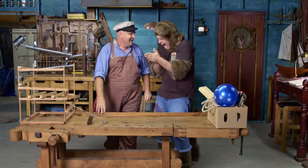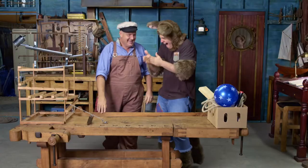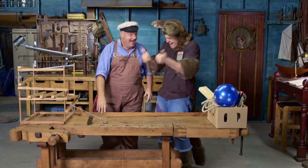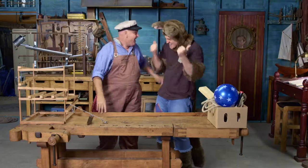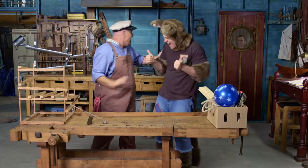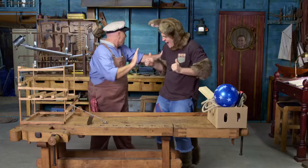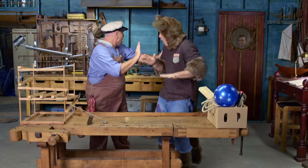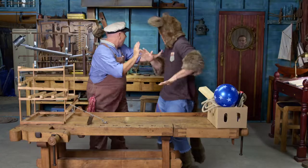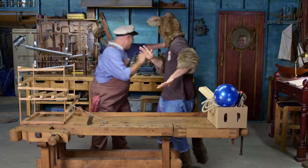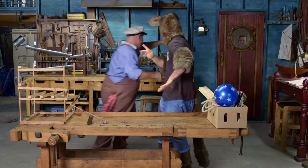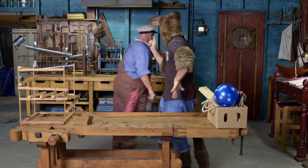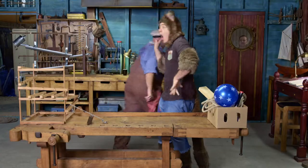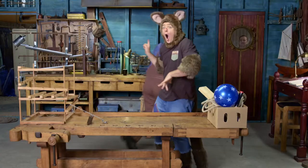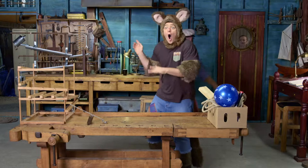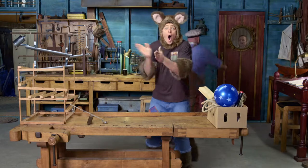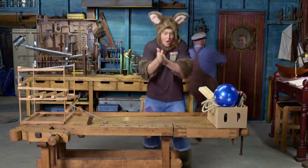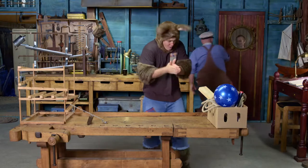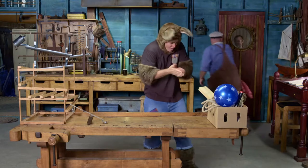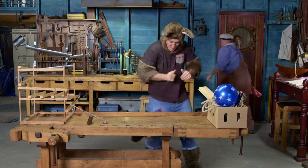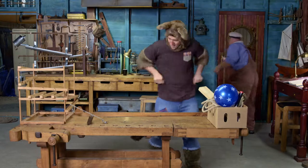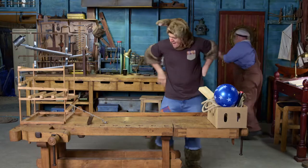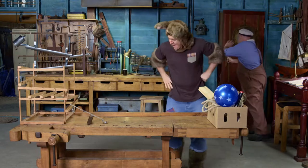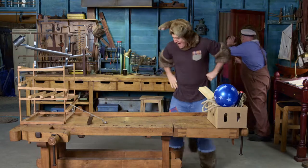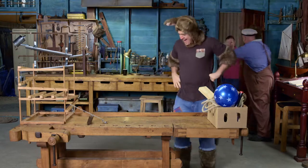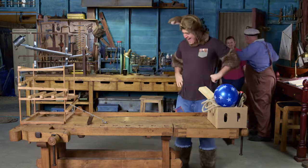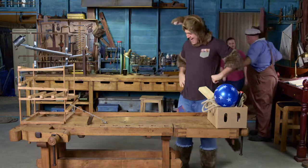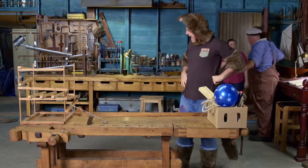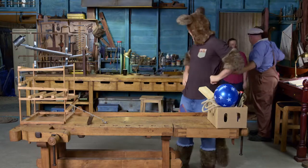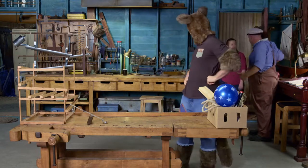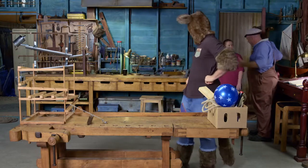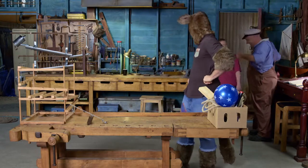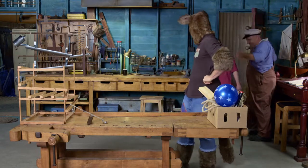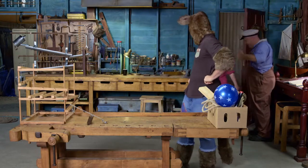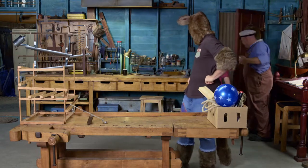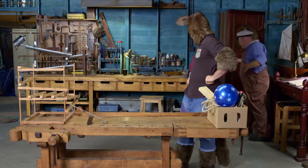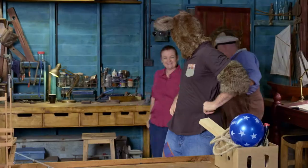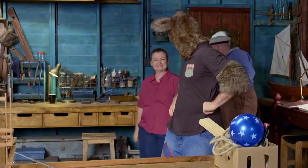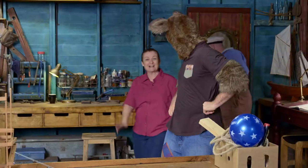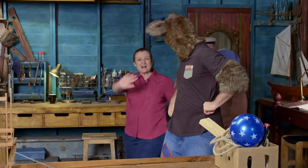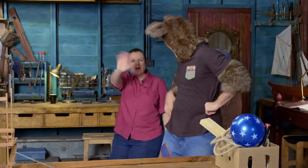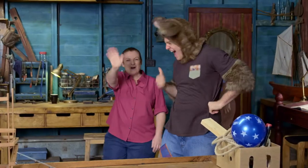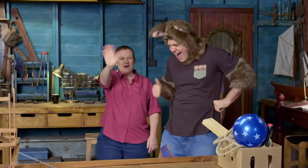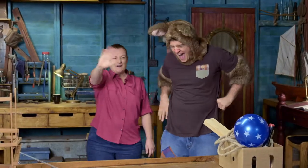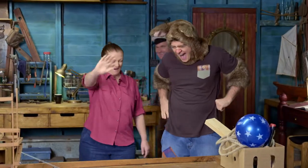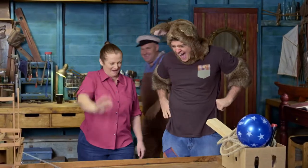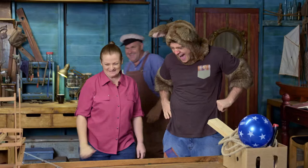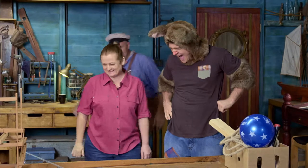Oh, hang on, Sally's here. Oh! Hello. Hello. Oh, hello, everyone!